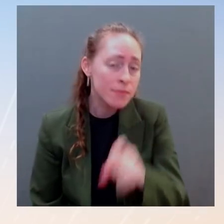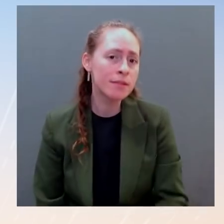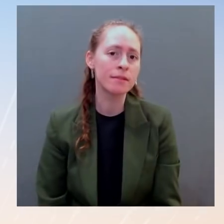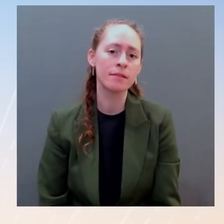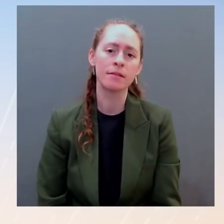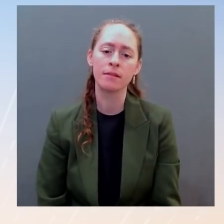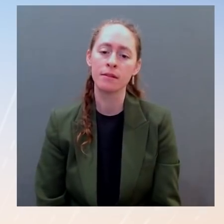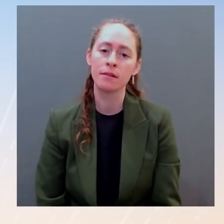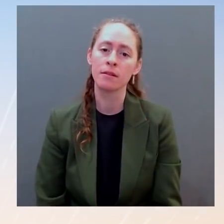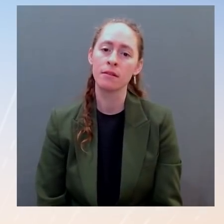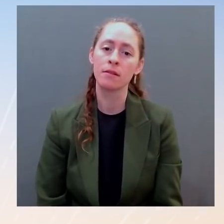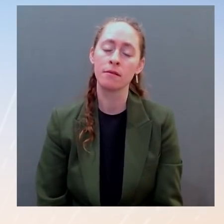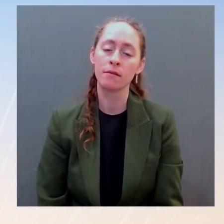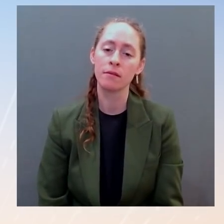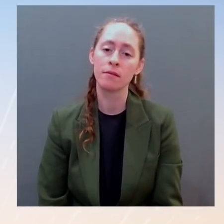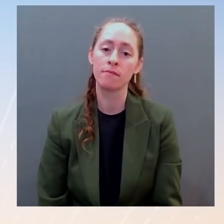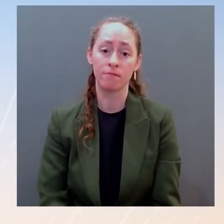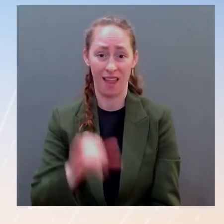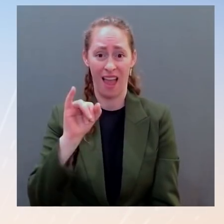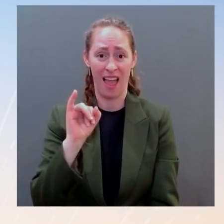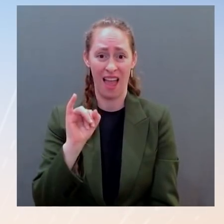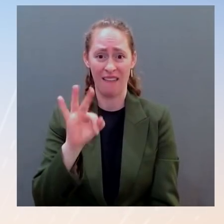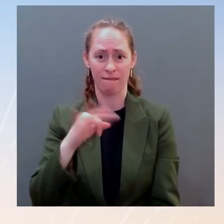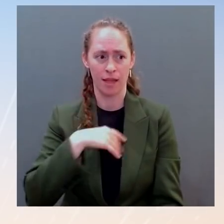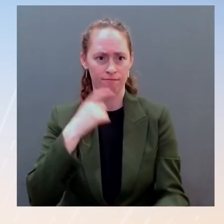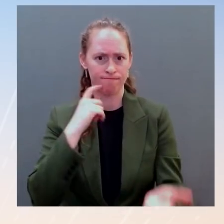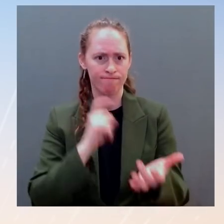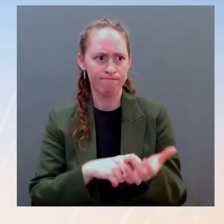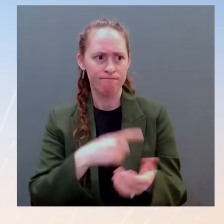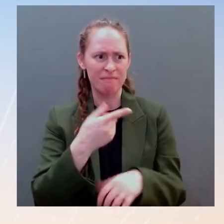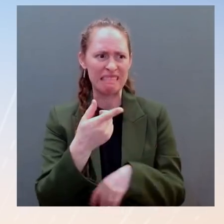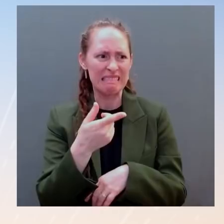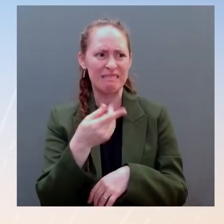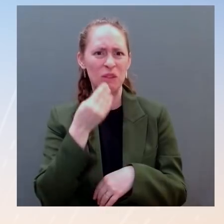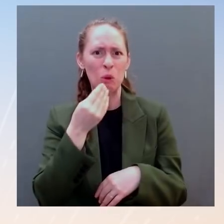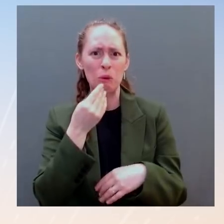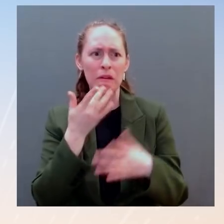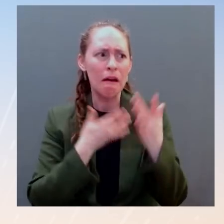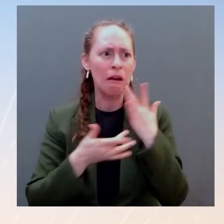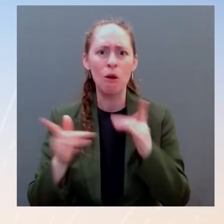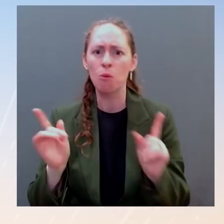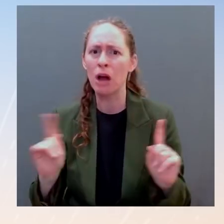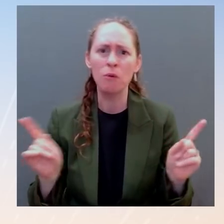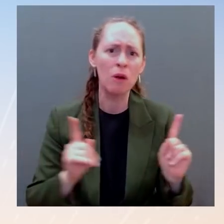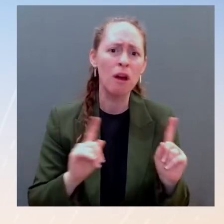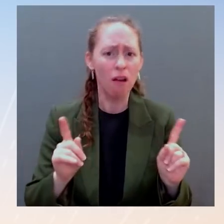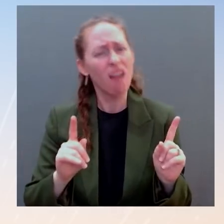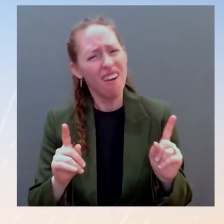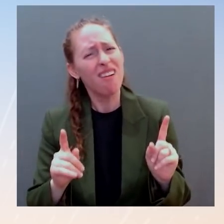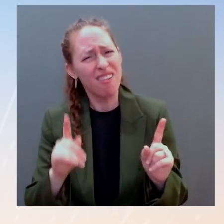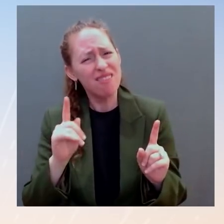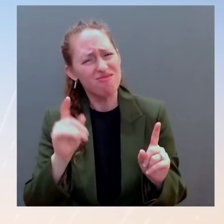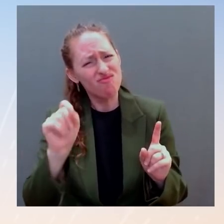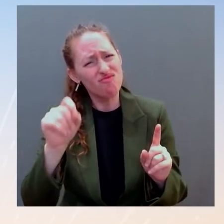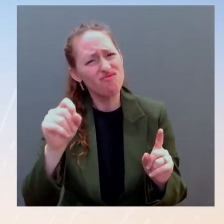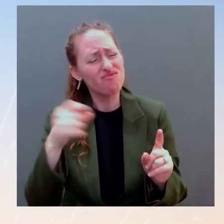And, obviously, Ukraine is front and center on the minds of most global leaders. The Press: And just a quick one: Why President Biden has declined to talk with President Bolsonaro?